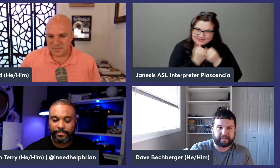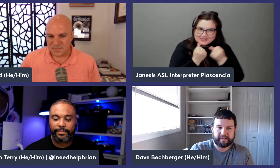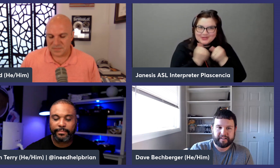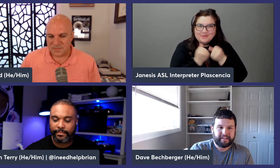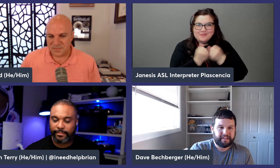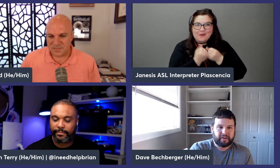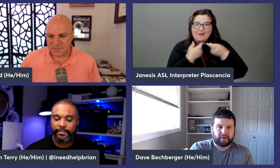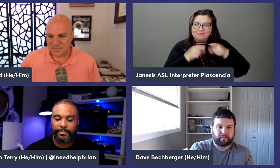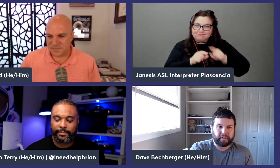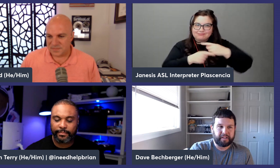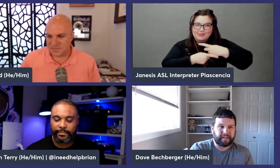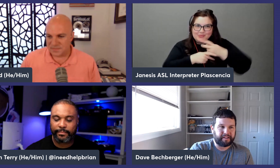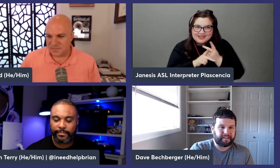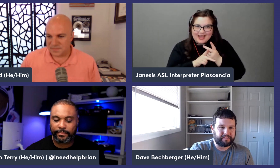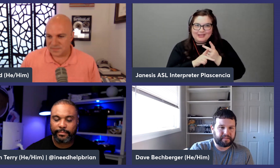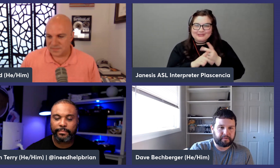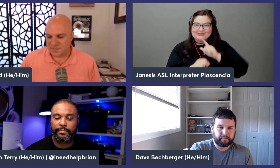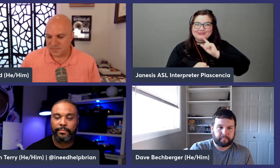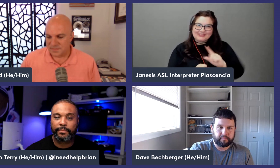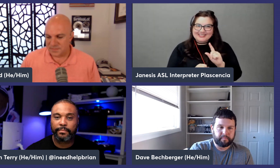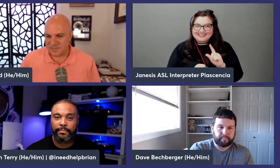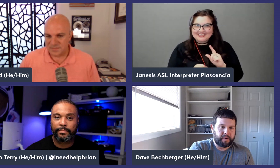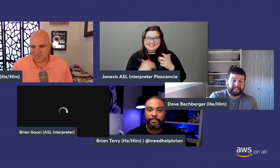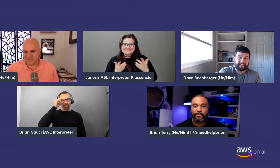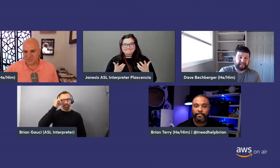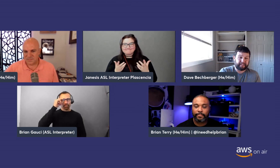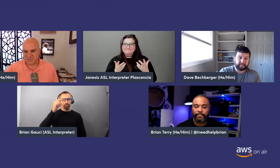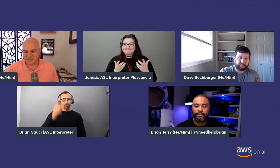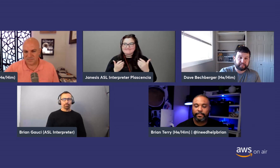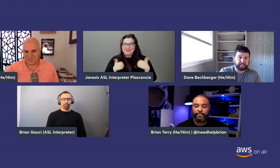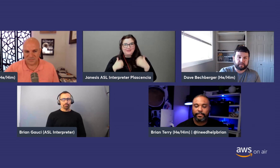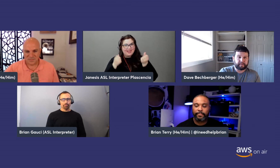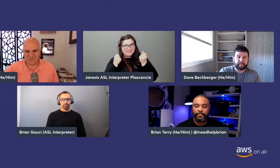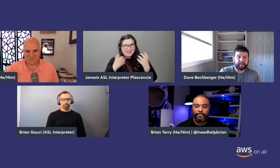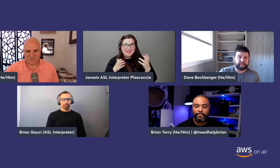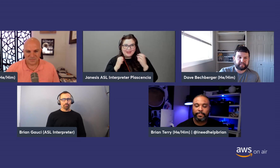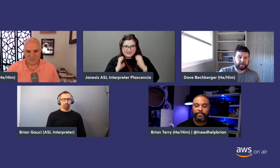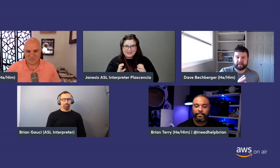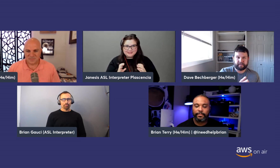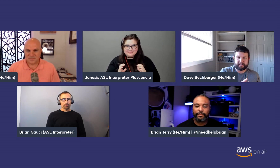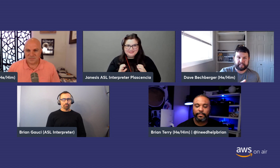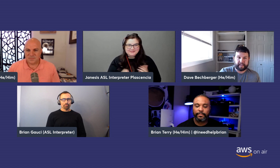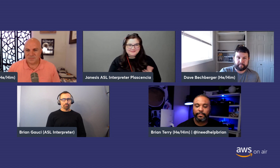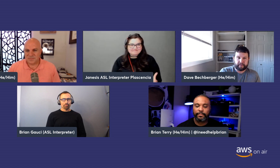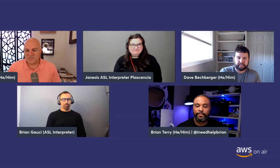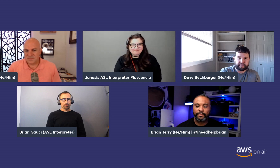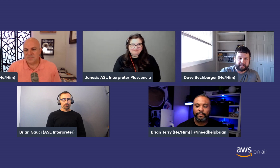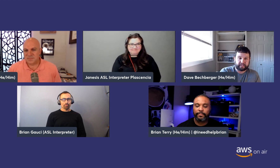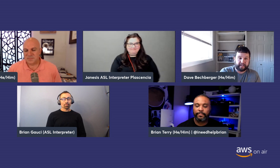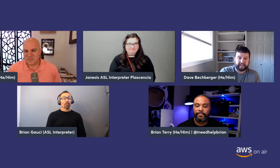and really, we had a lot of customers. We supported it originally in lab mode since last July,